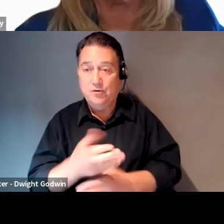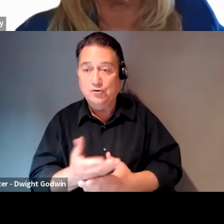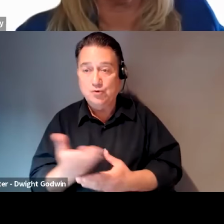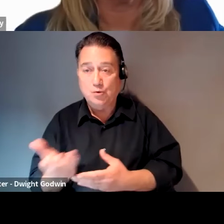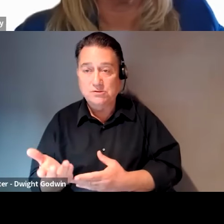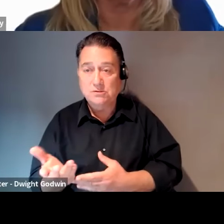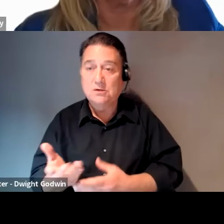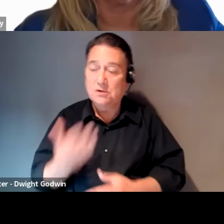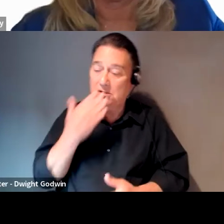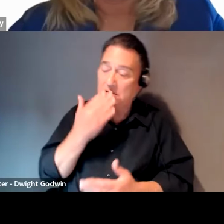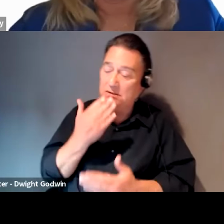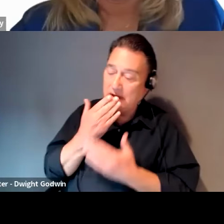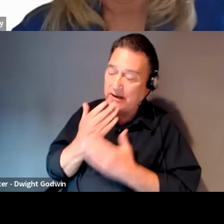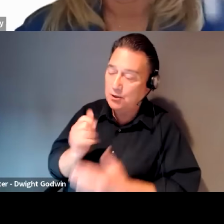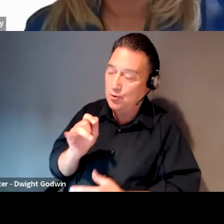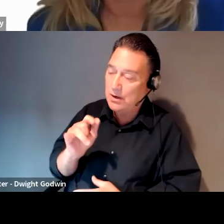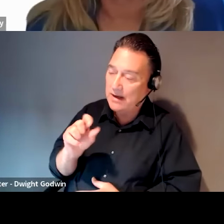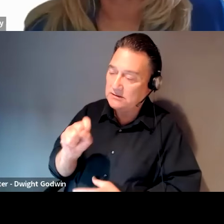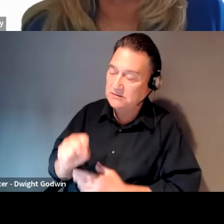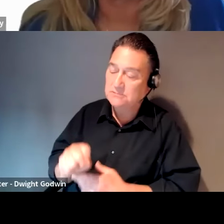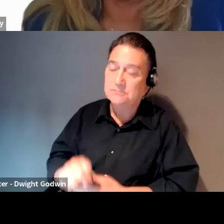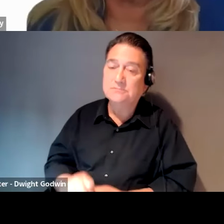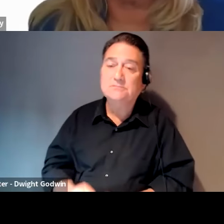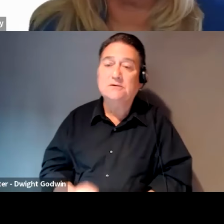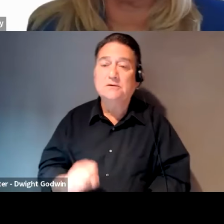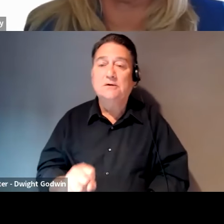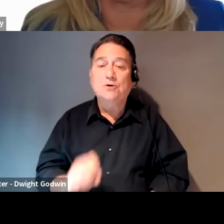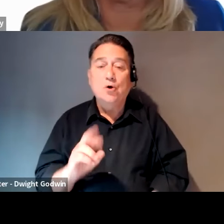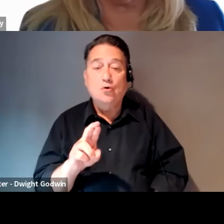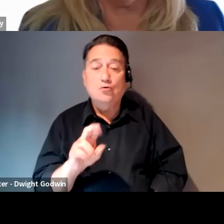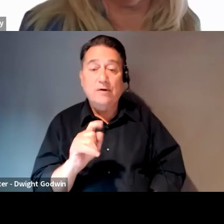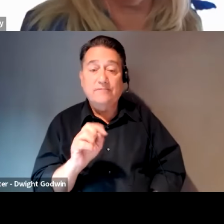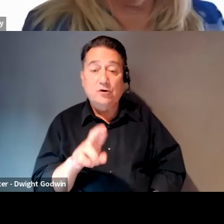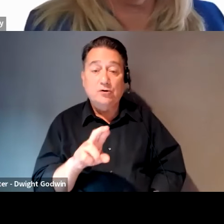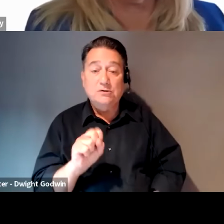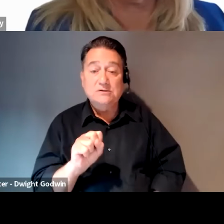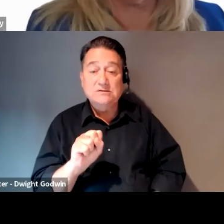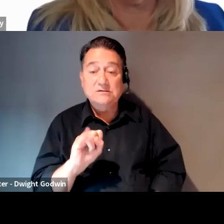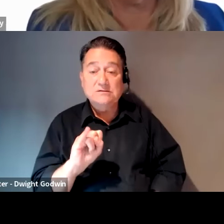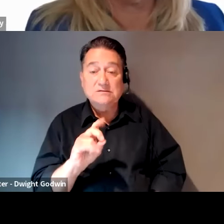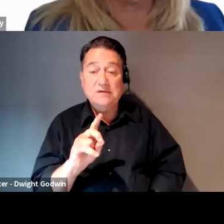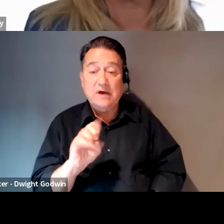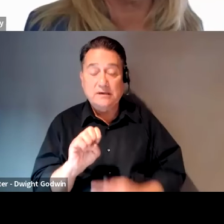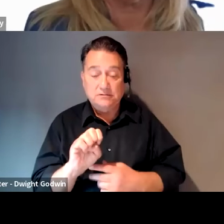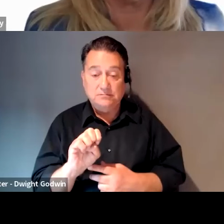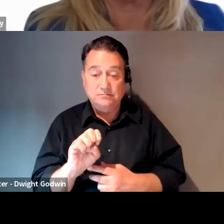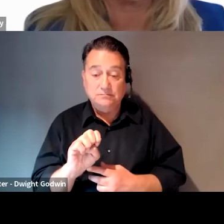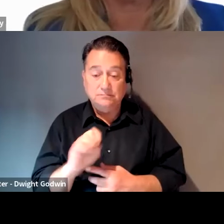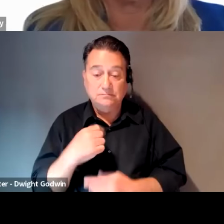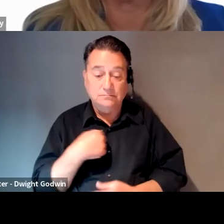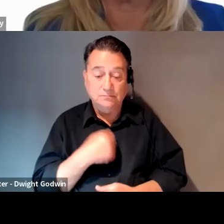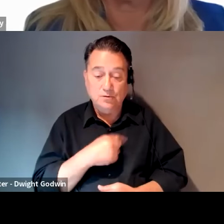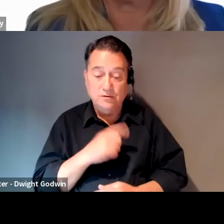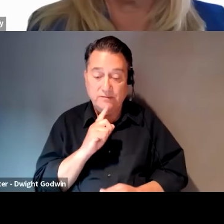Thanks, Alexis. Yes, so Riverside has, we've actually had a great relationship